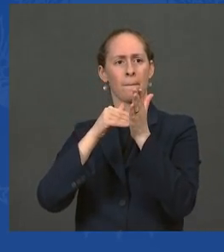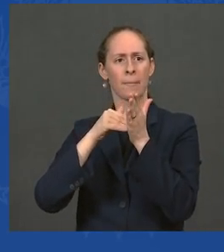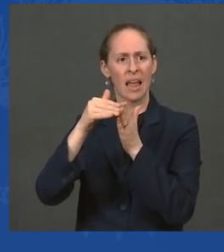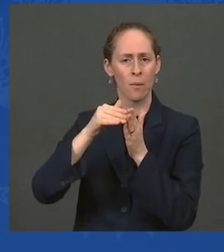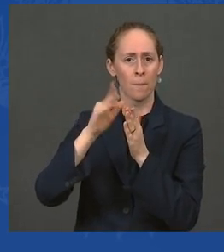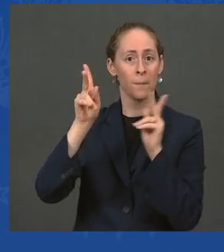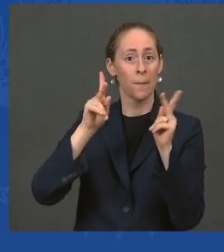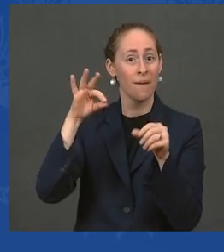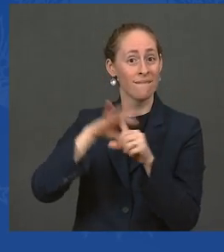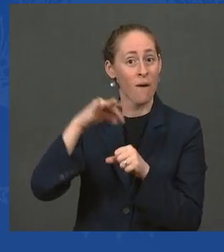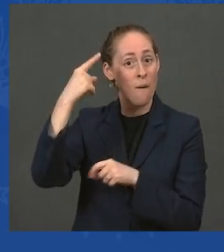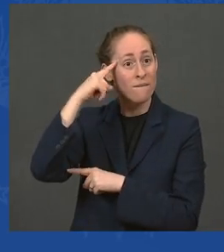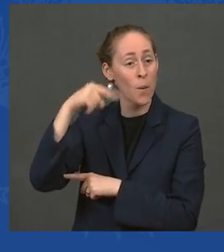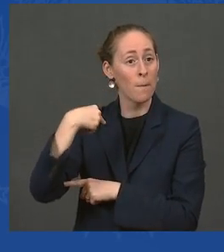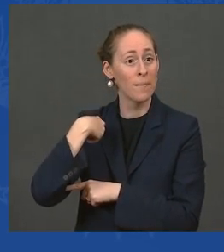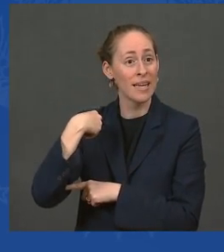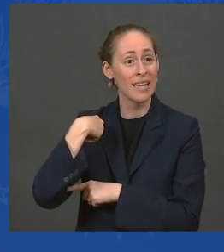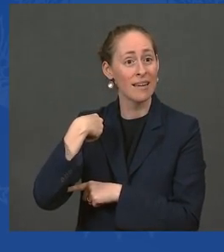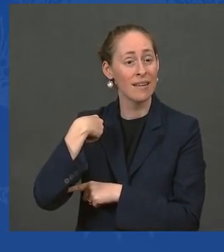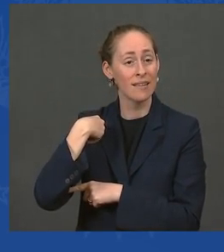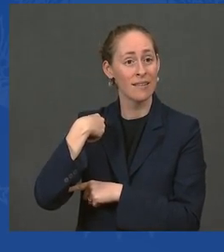More people voted than at any time in American history.